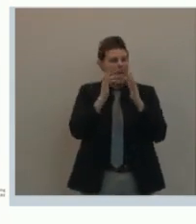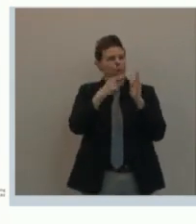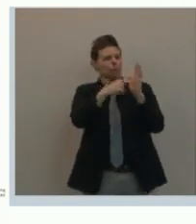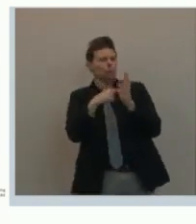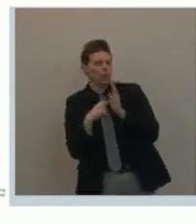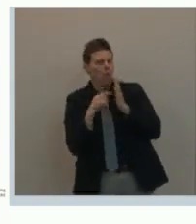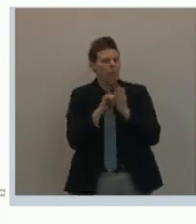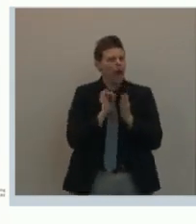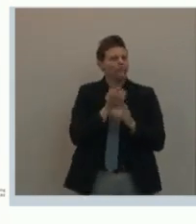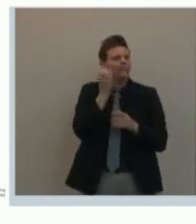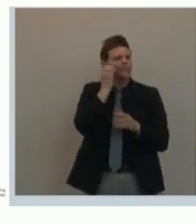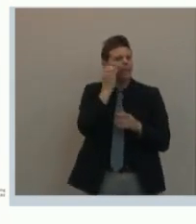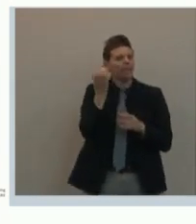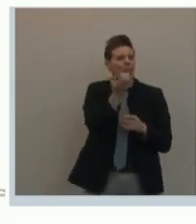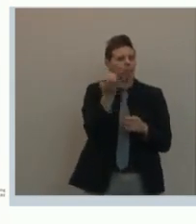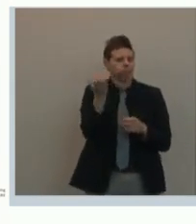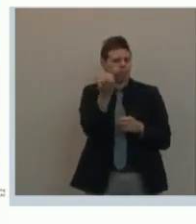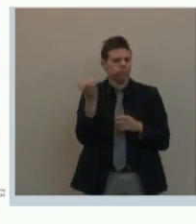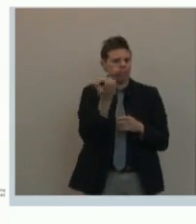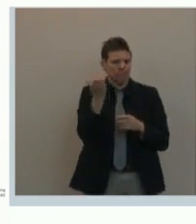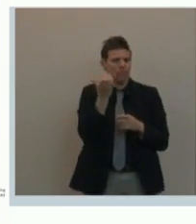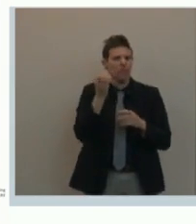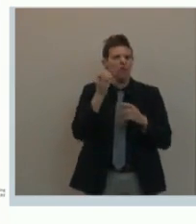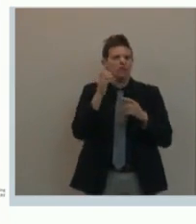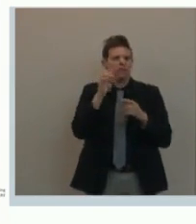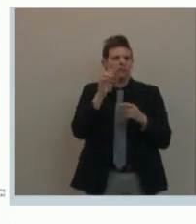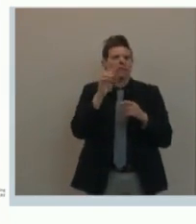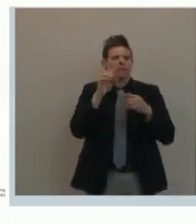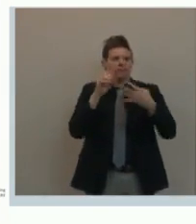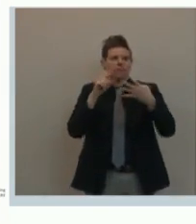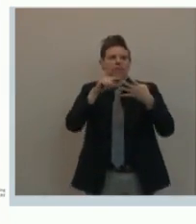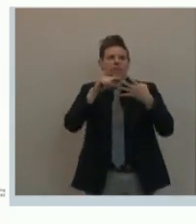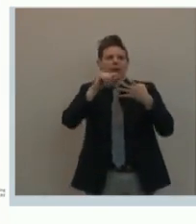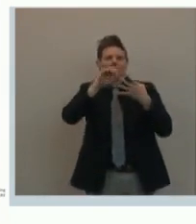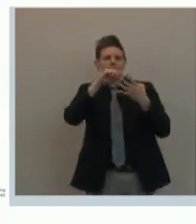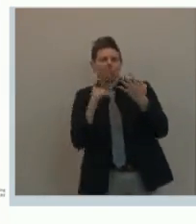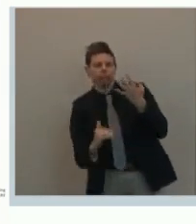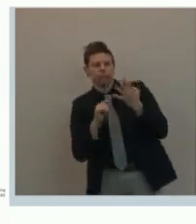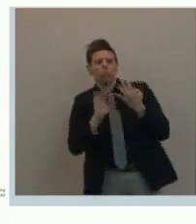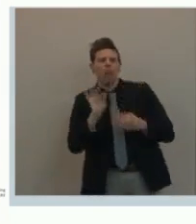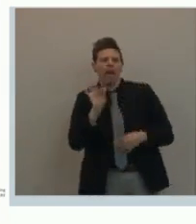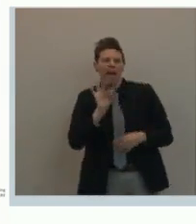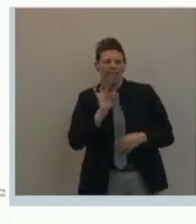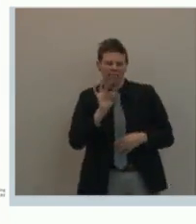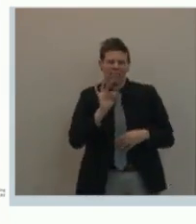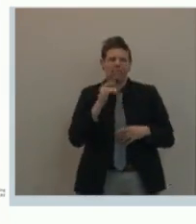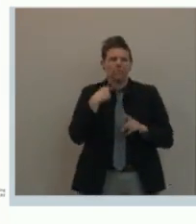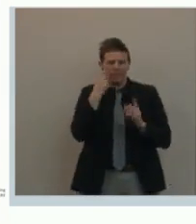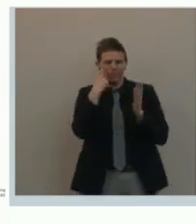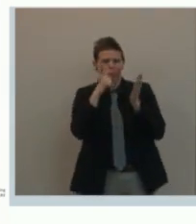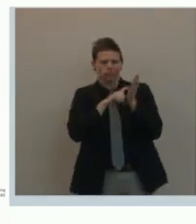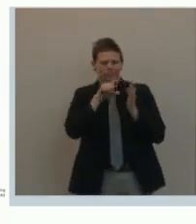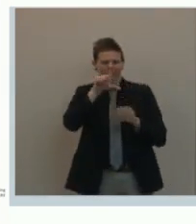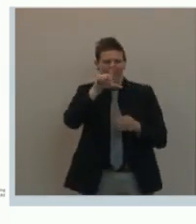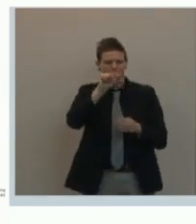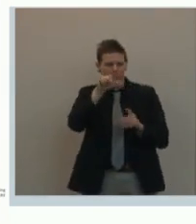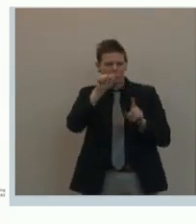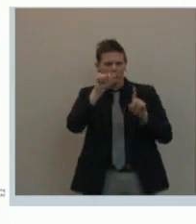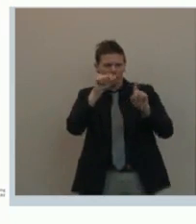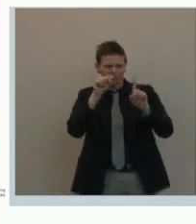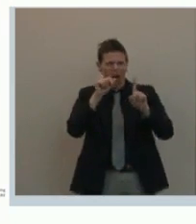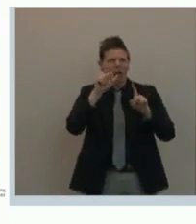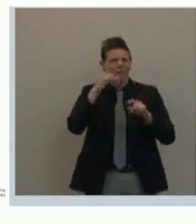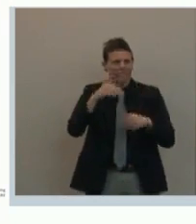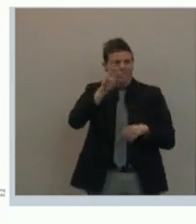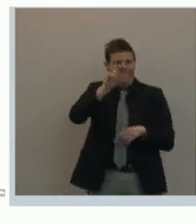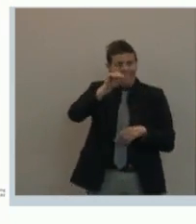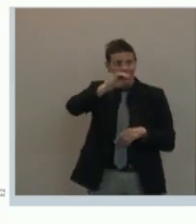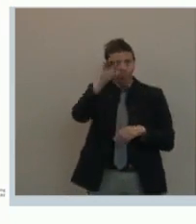UNFORTUNATELY FOR ALL OF US, NEW MEXICO GOES FROM A GENERAL GRADE OF A BE DOWN TO AN F IN LOS ALAMOS.